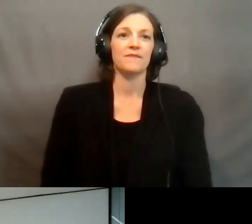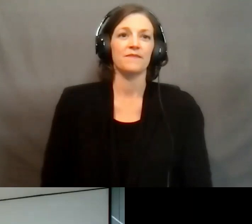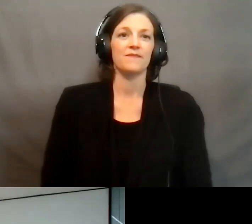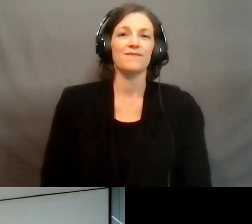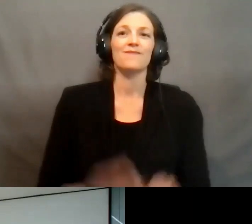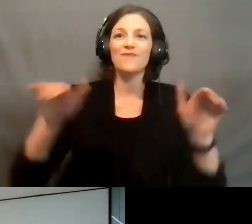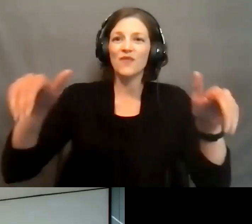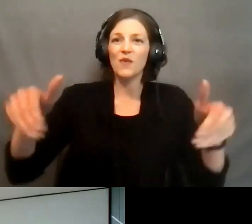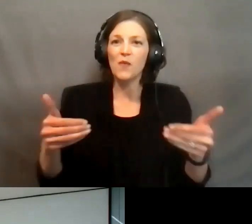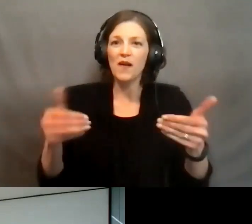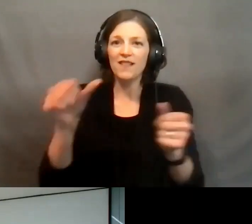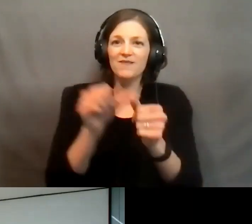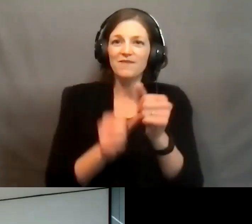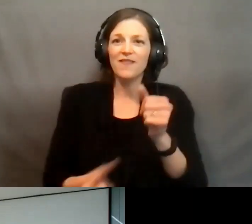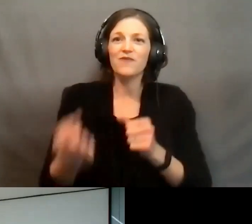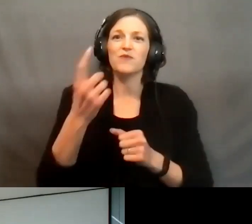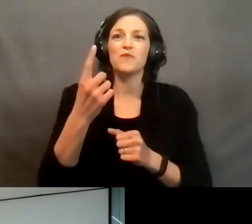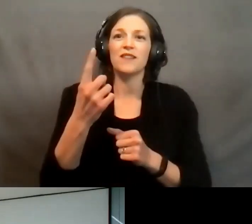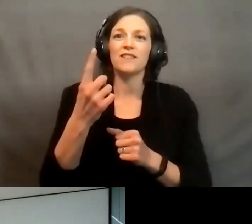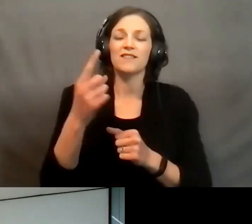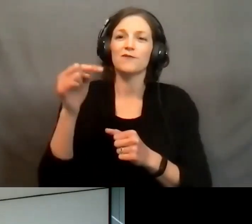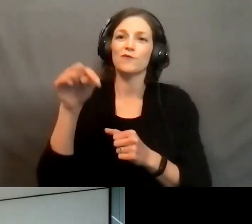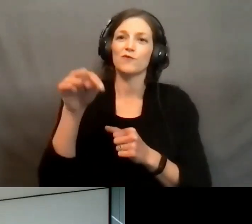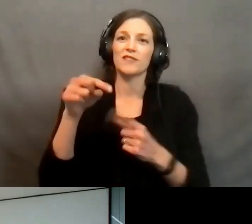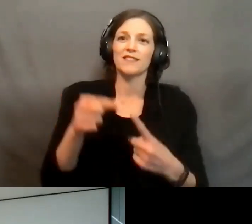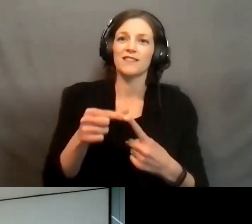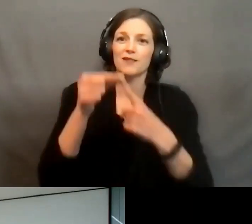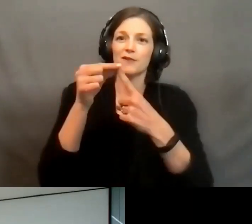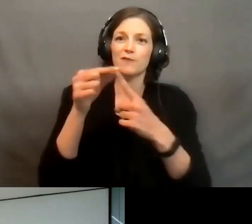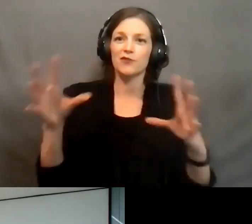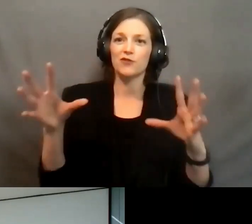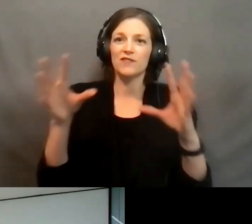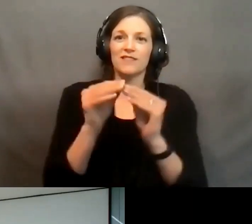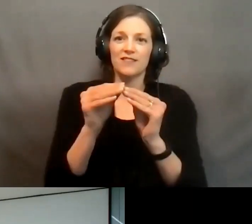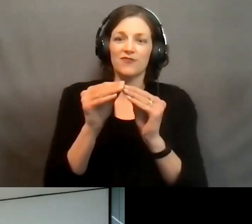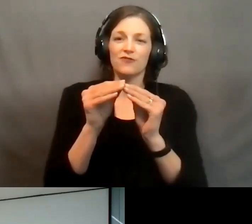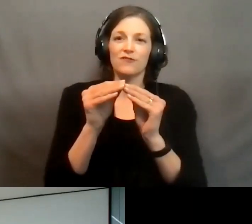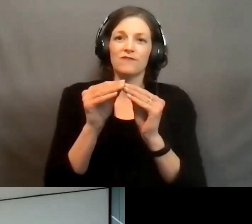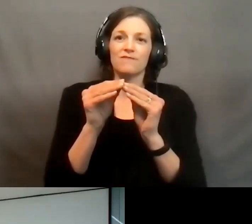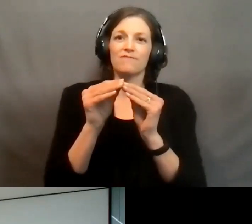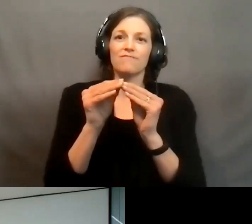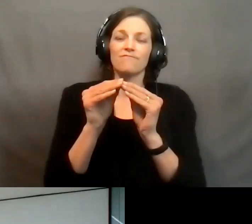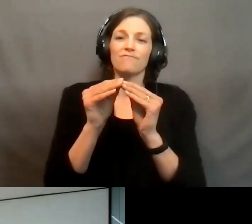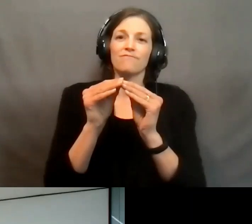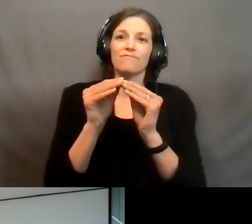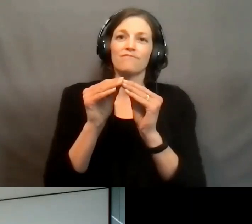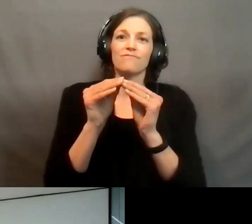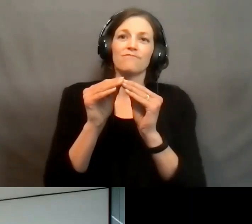everyone to this special session as 12:04:09 part of our orientation and training